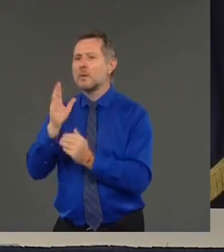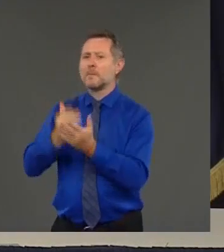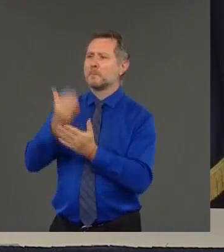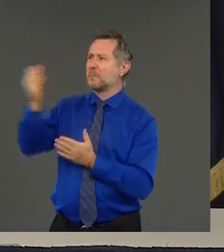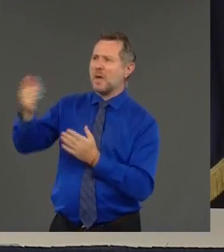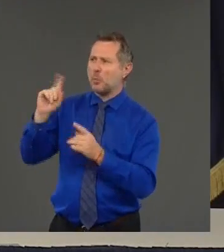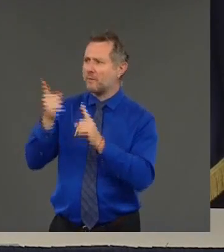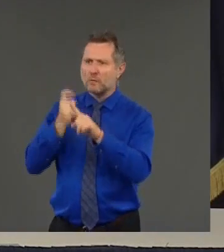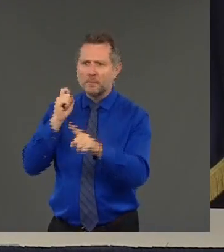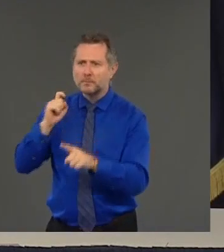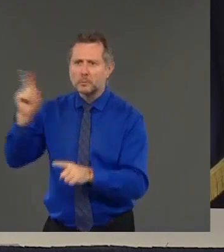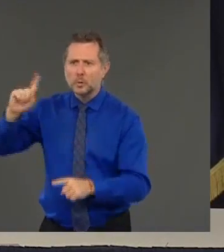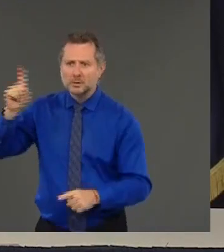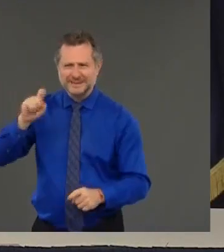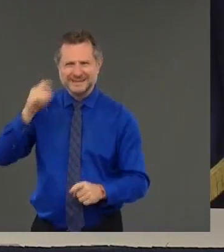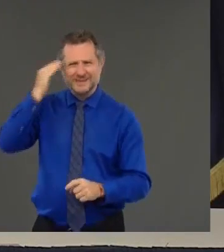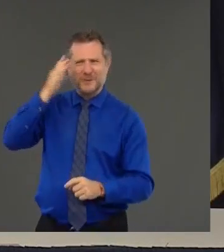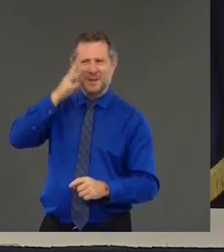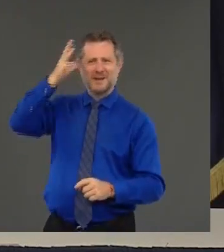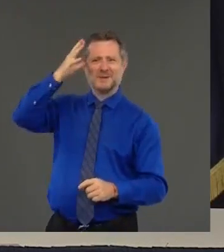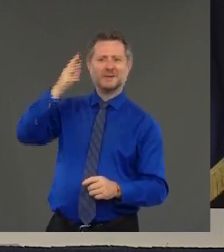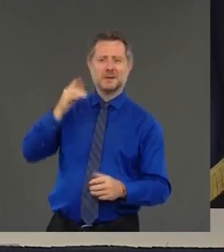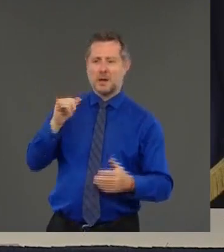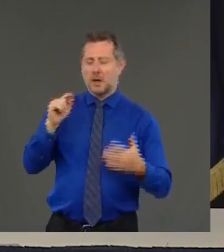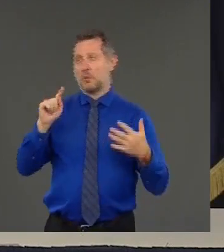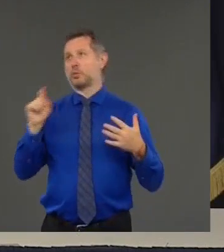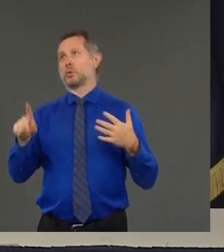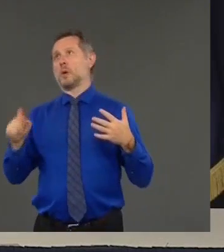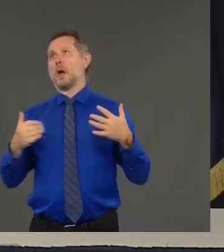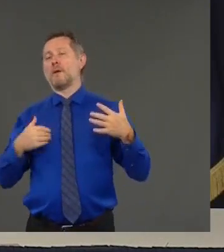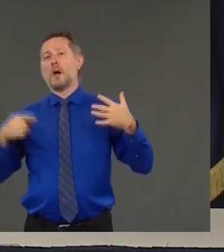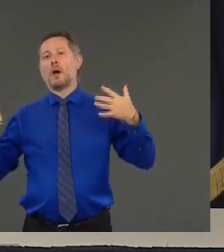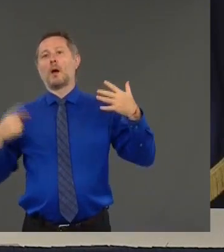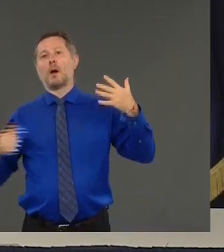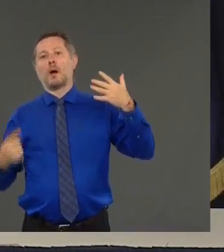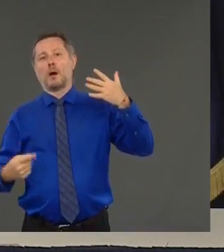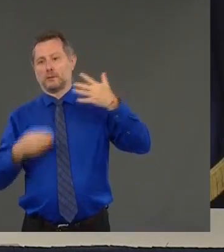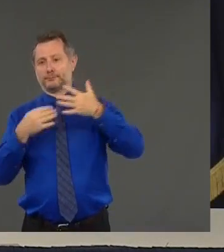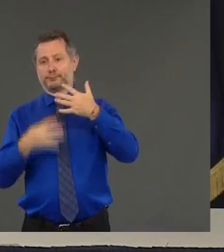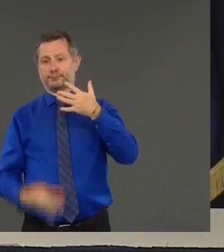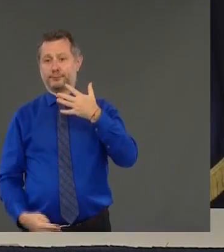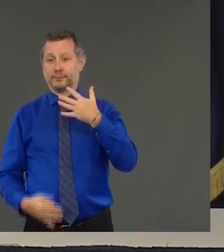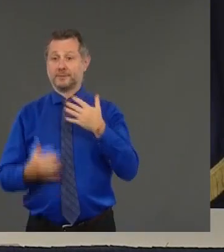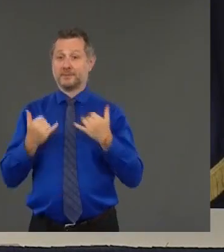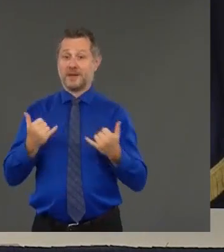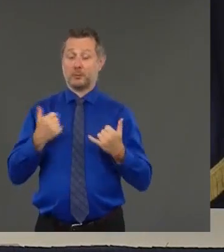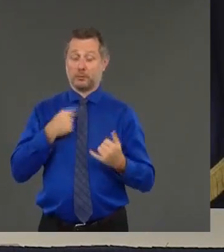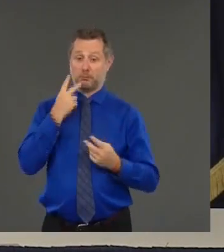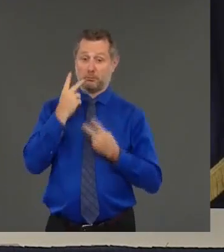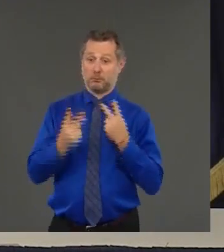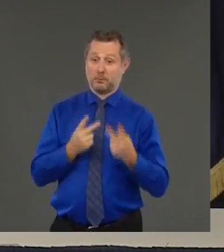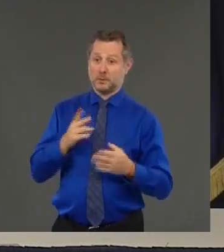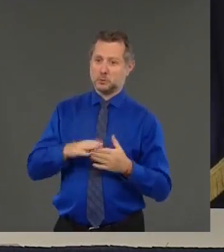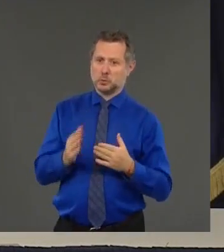DO YOU KNOW? WHERE ARE YOU GOING TO FIND THESE TESTS? YOU DON'T HAVE THEM NOW. WHERE ARE THEY GOING TO COME FROM?